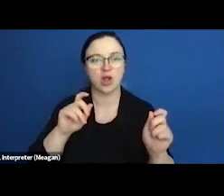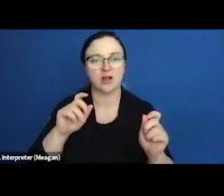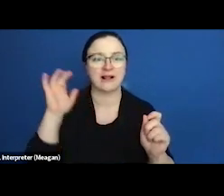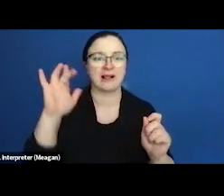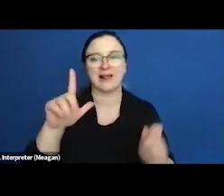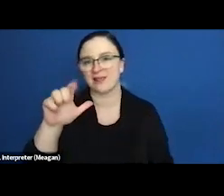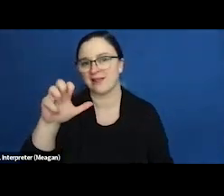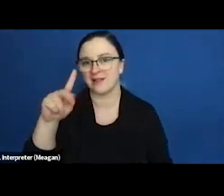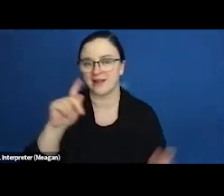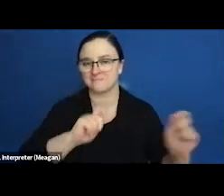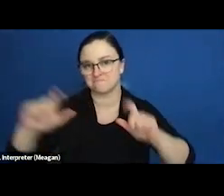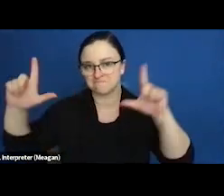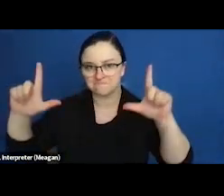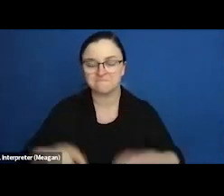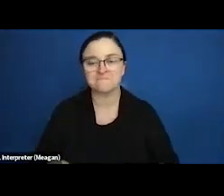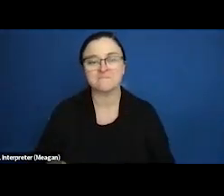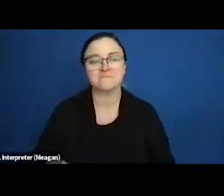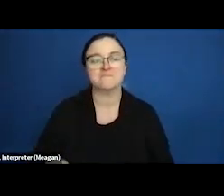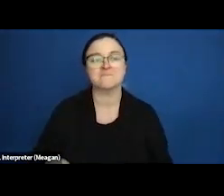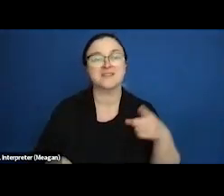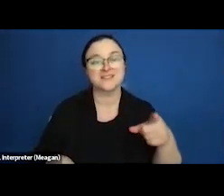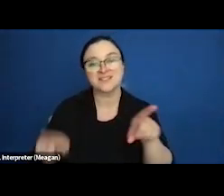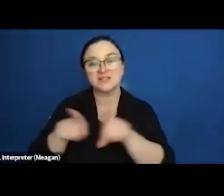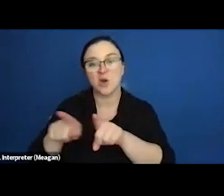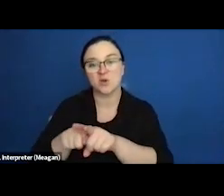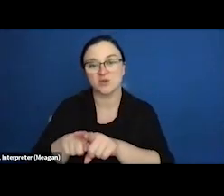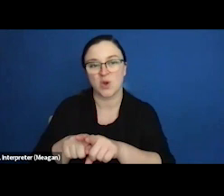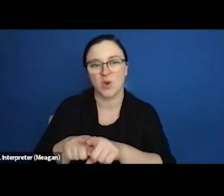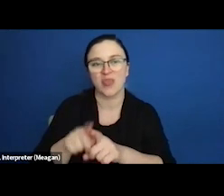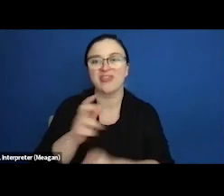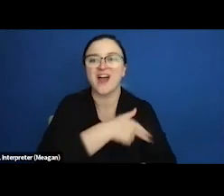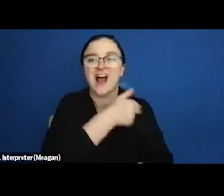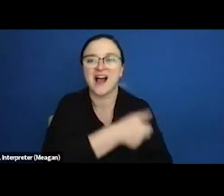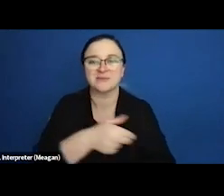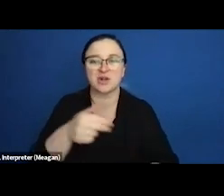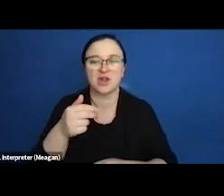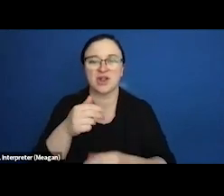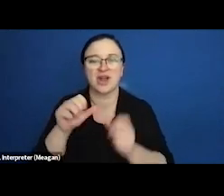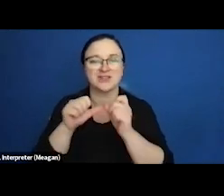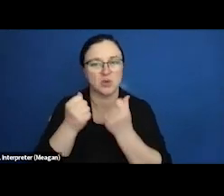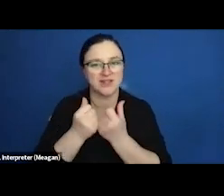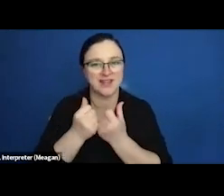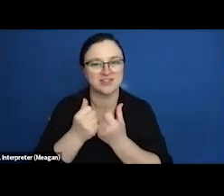And this is also referred to affectionately by the hospital associations as the CHNA,